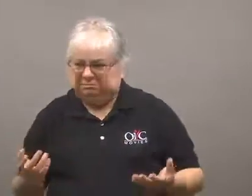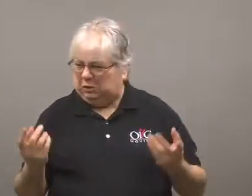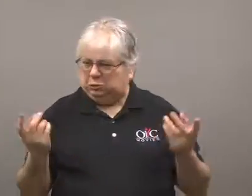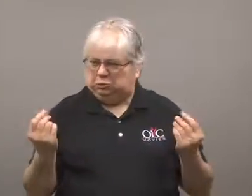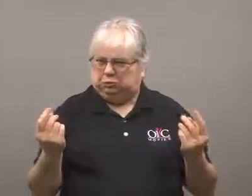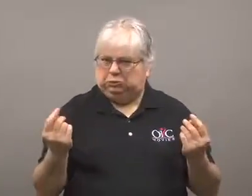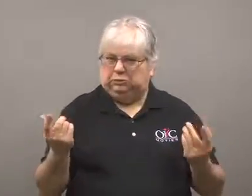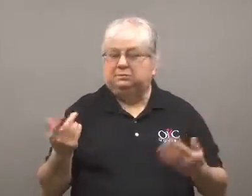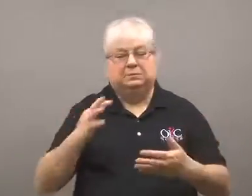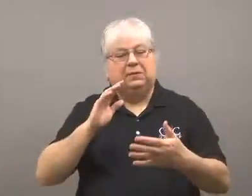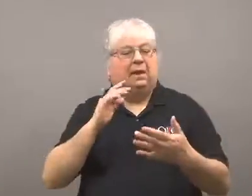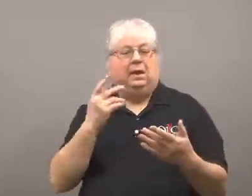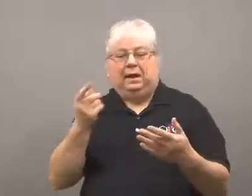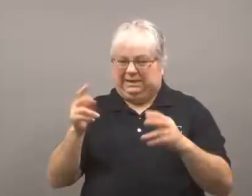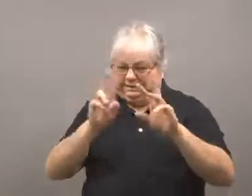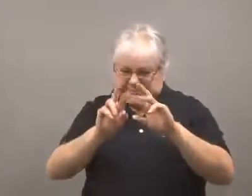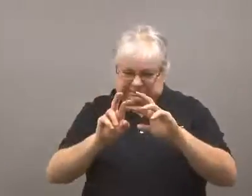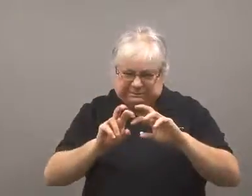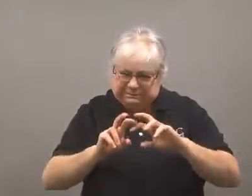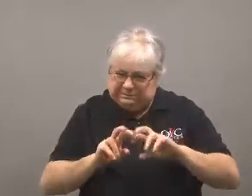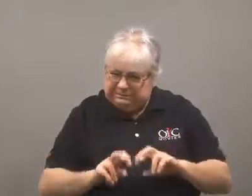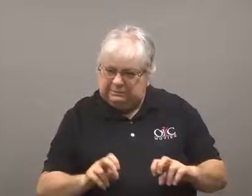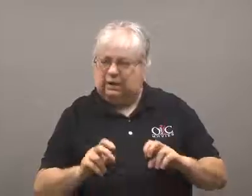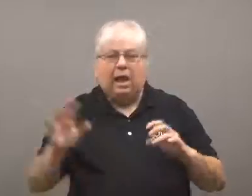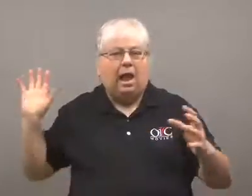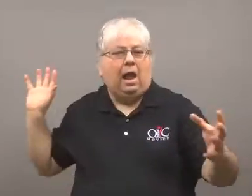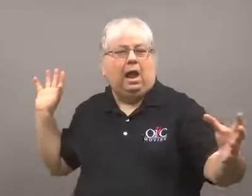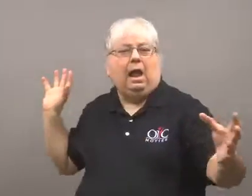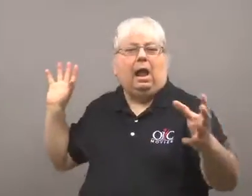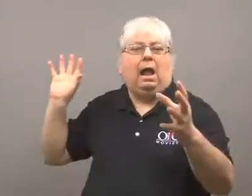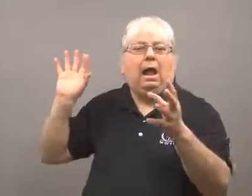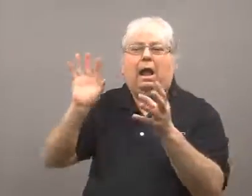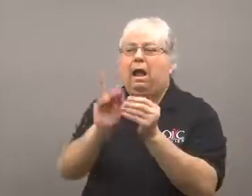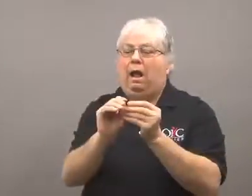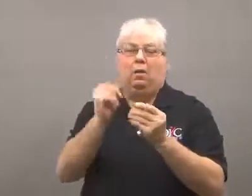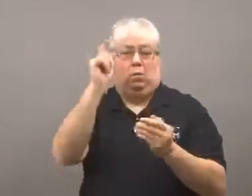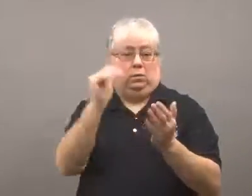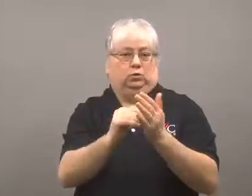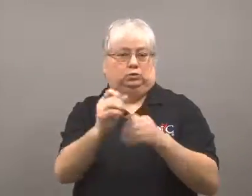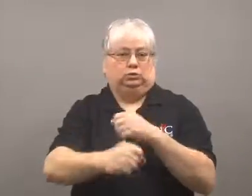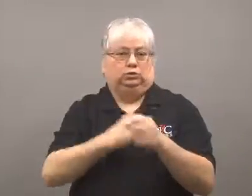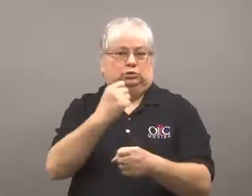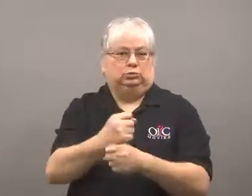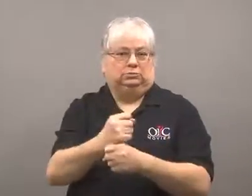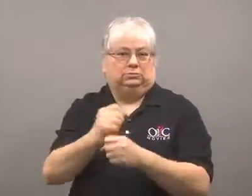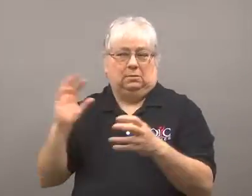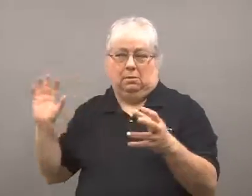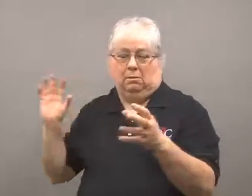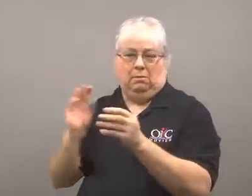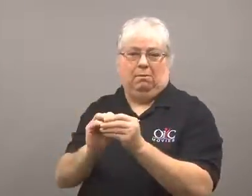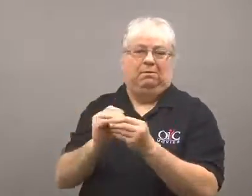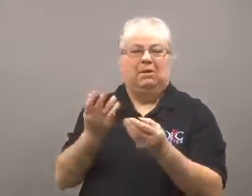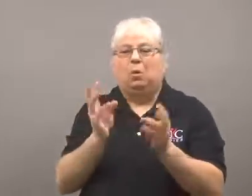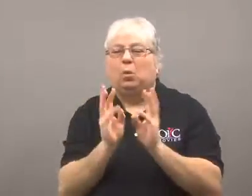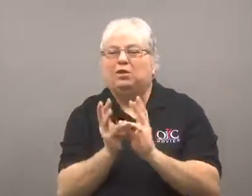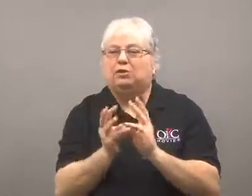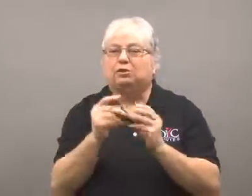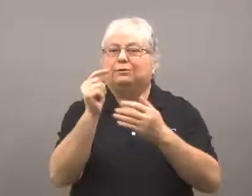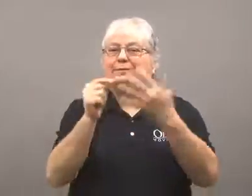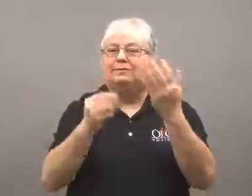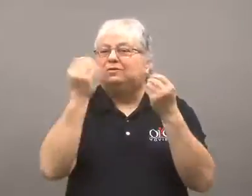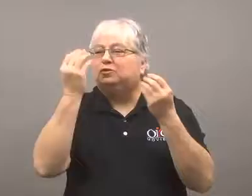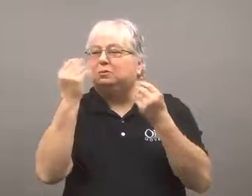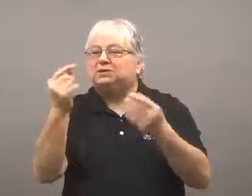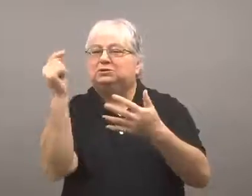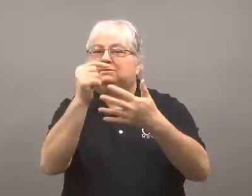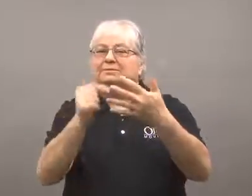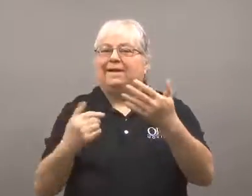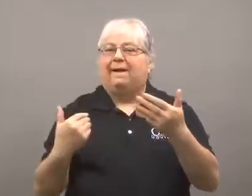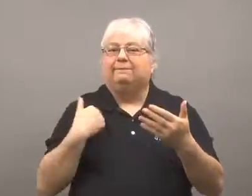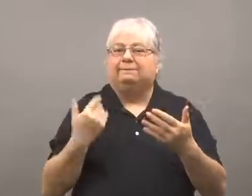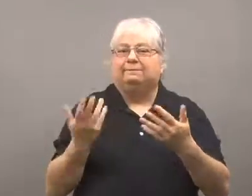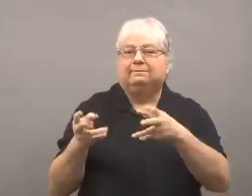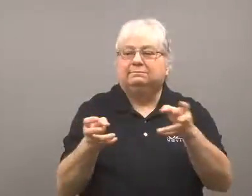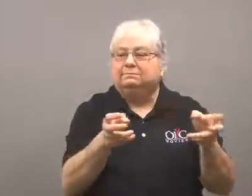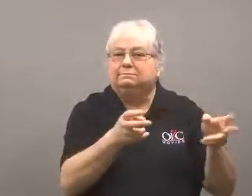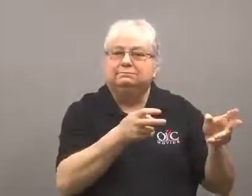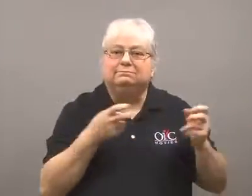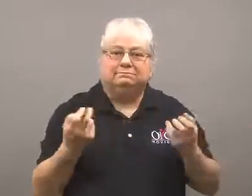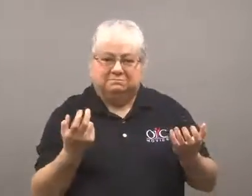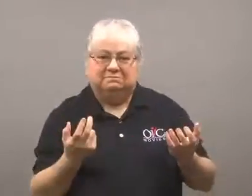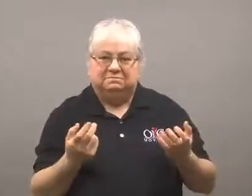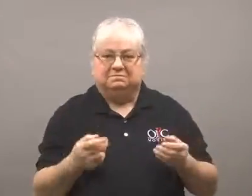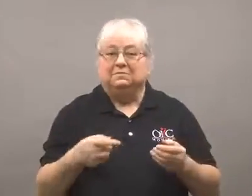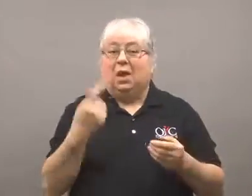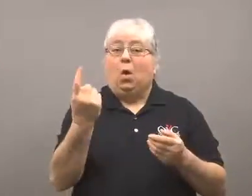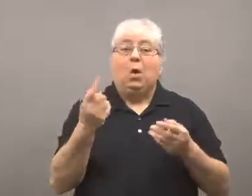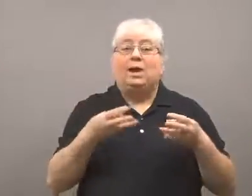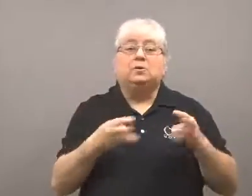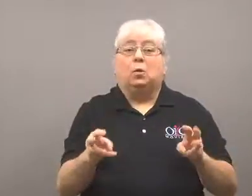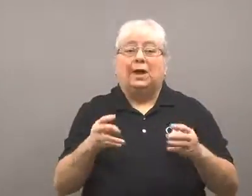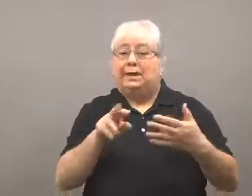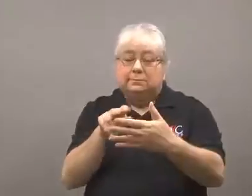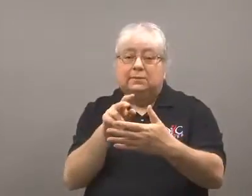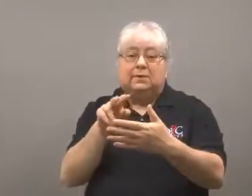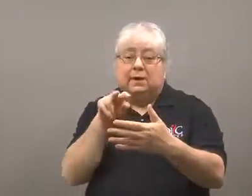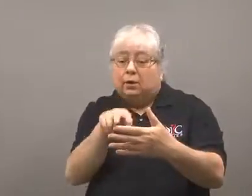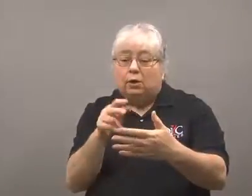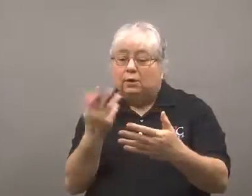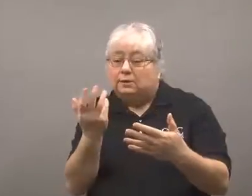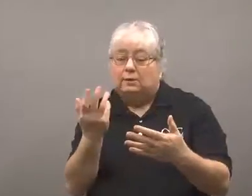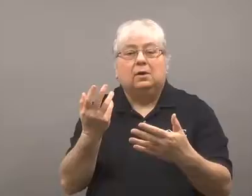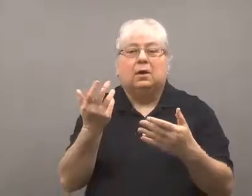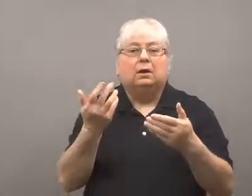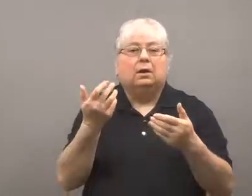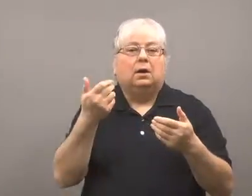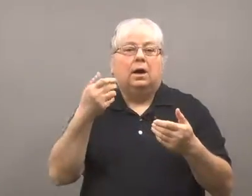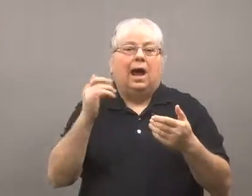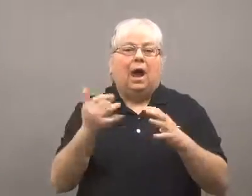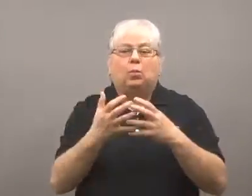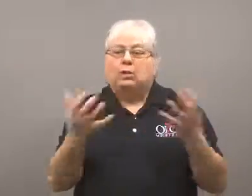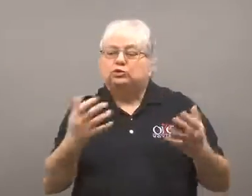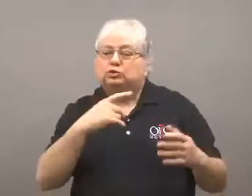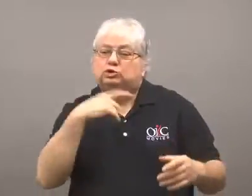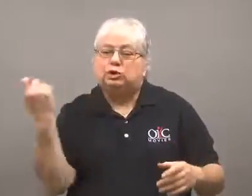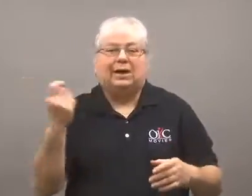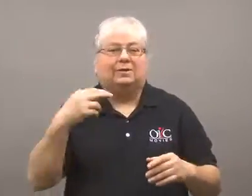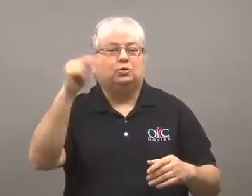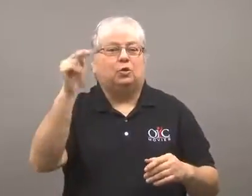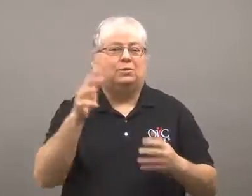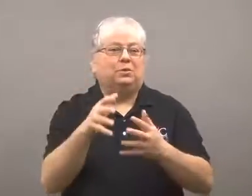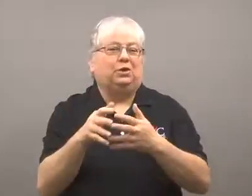They analyzed 1000 years of weather data.